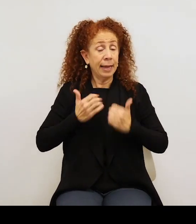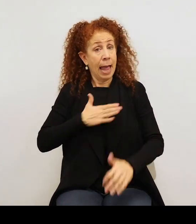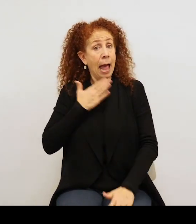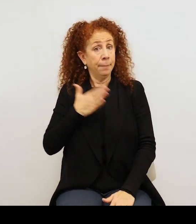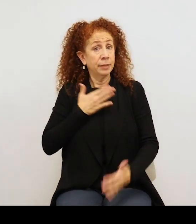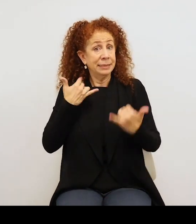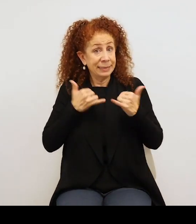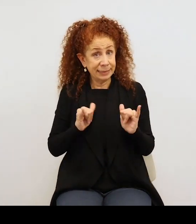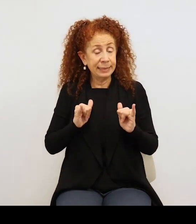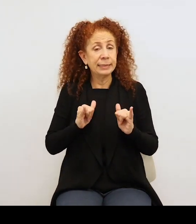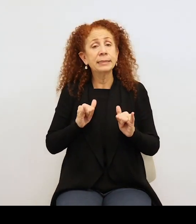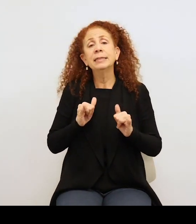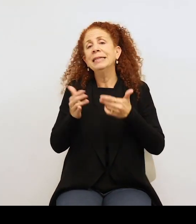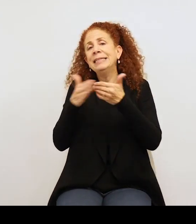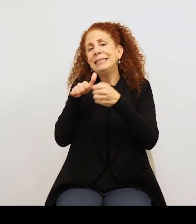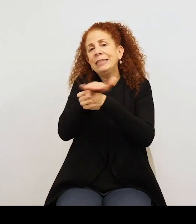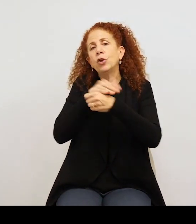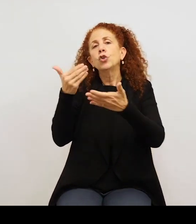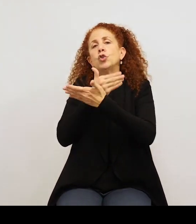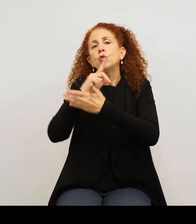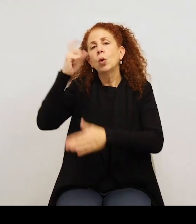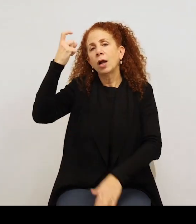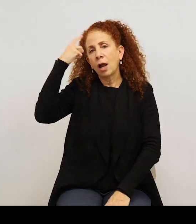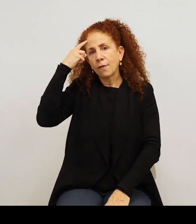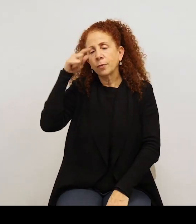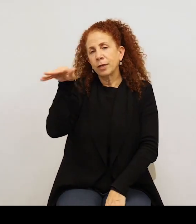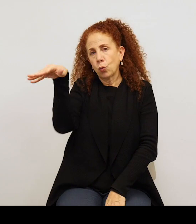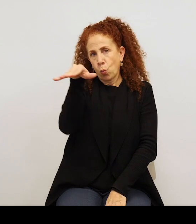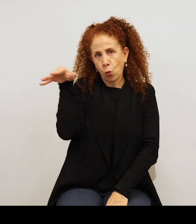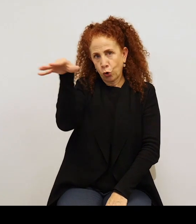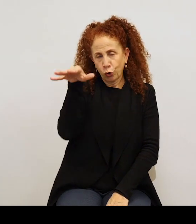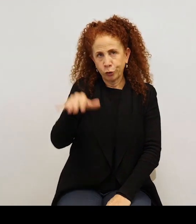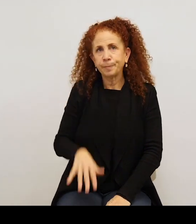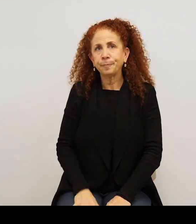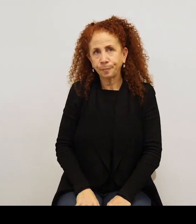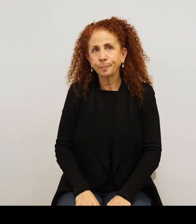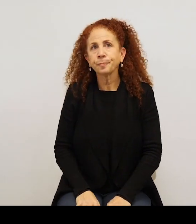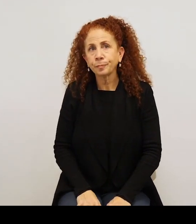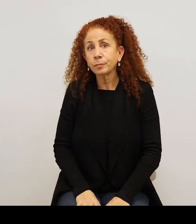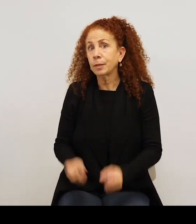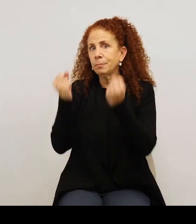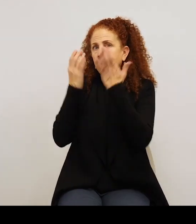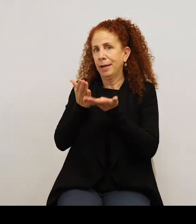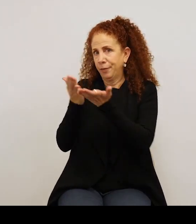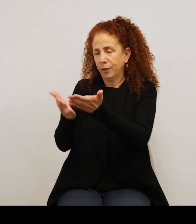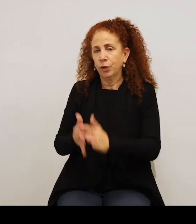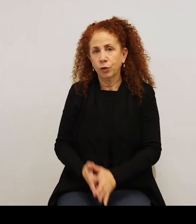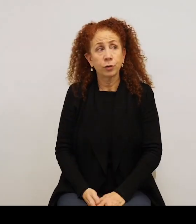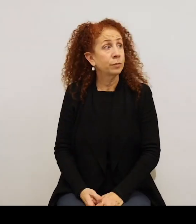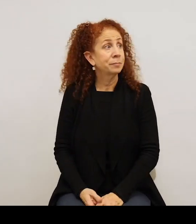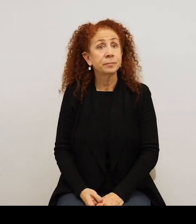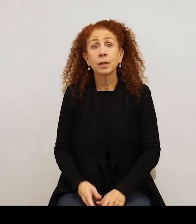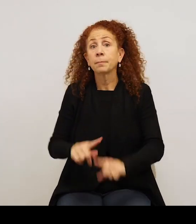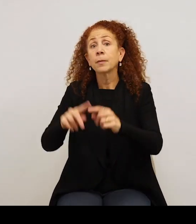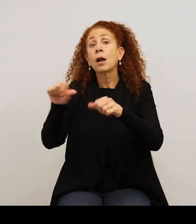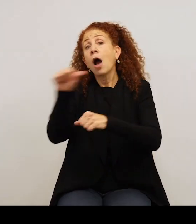around the new governmental quarters. You can find lots of them there. But in lots of other parts of the city where